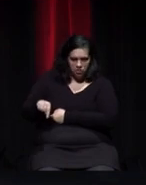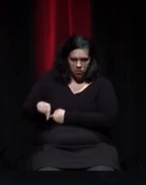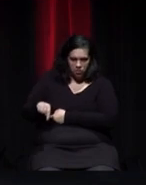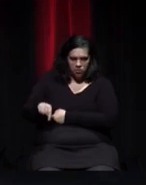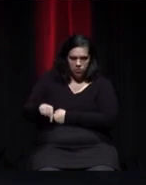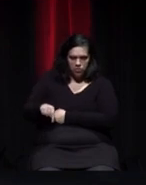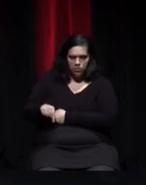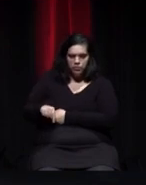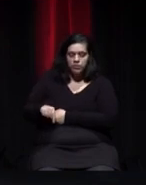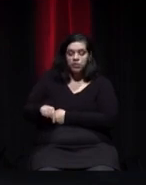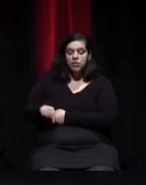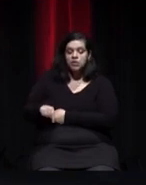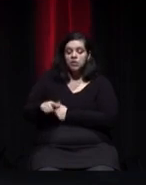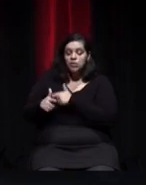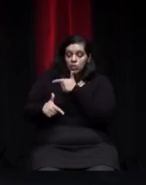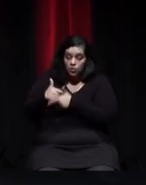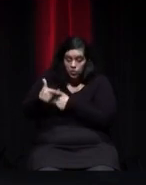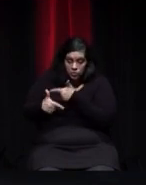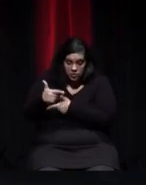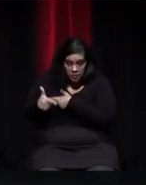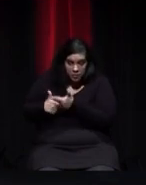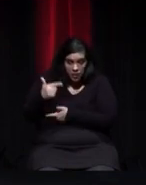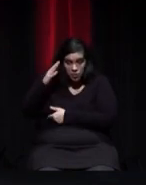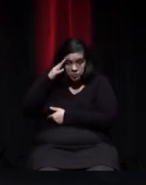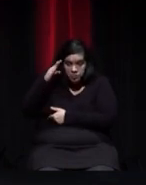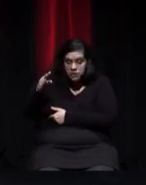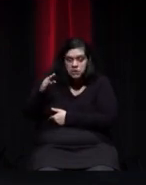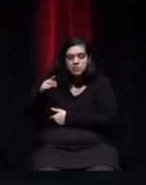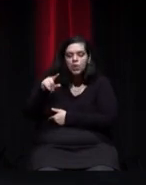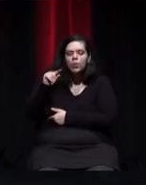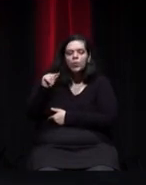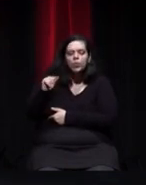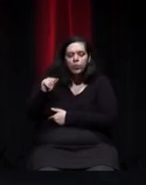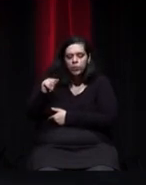Whose main activity is that one, not any other.